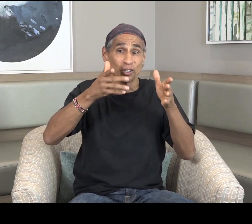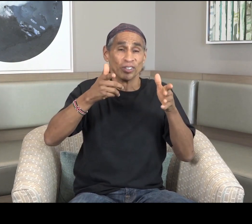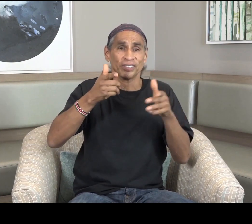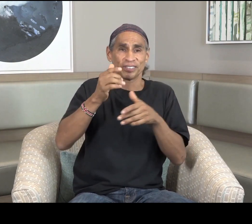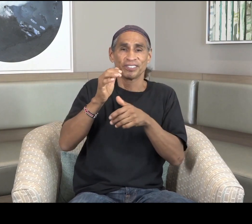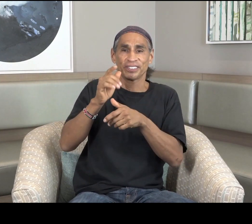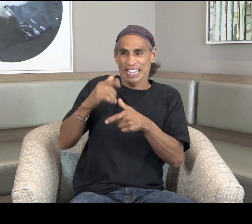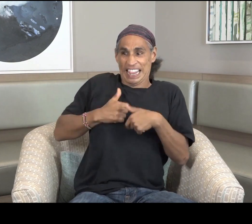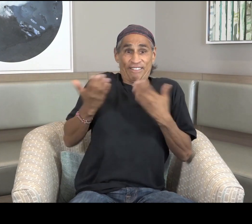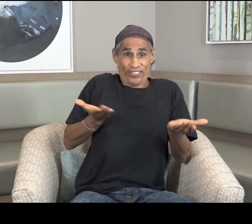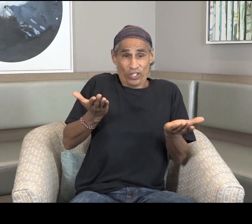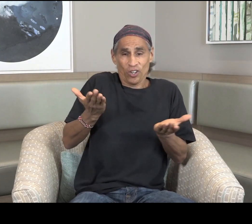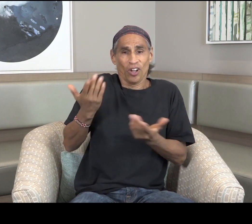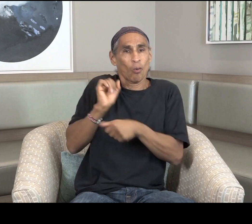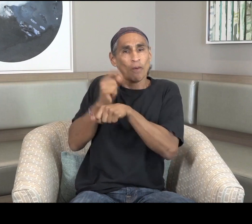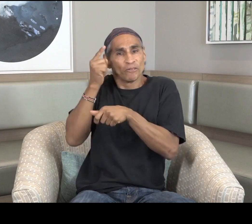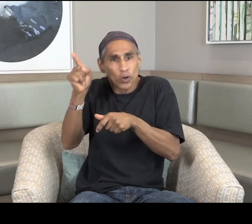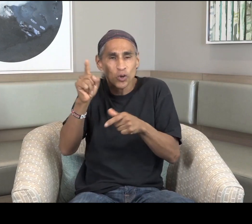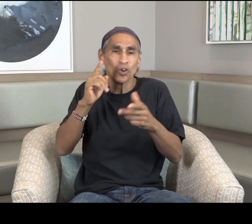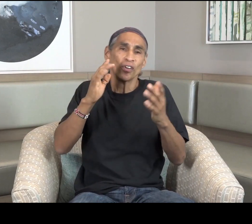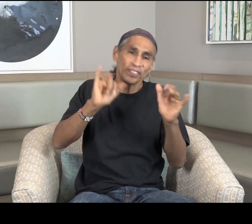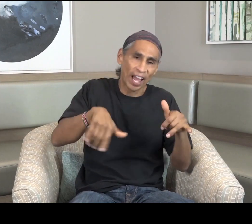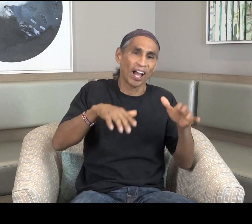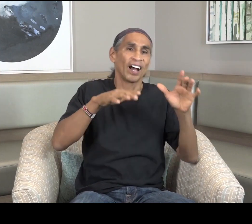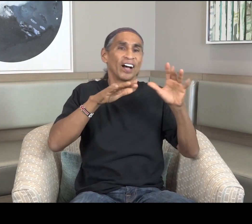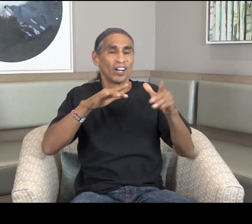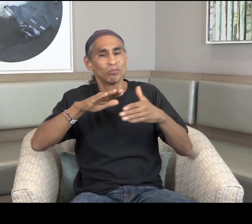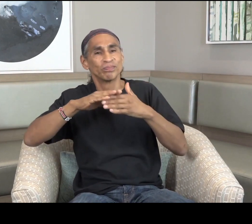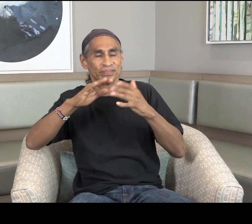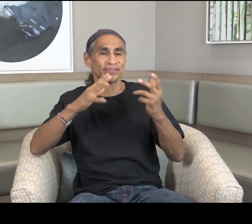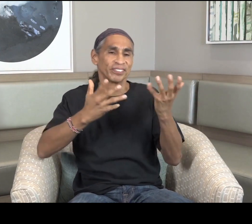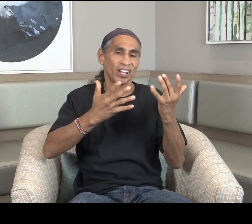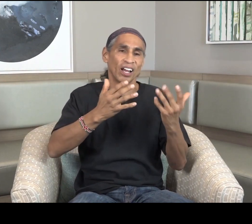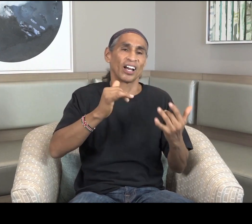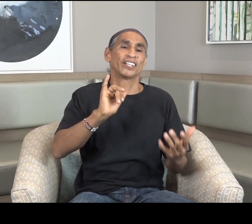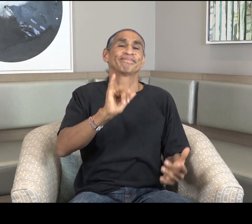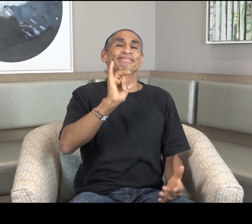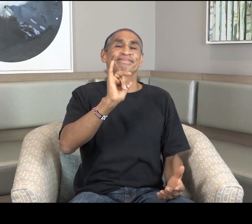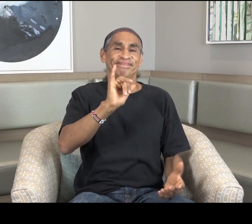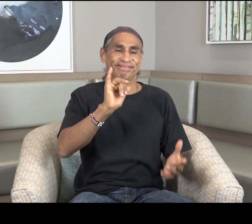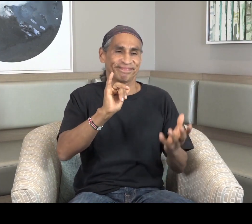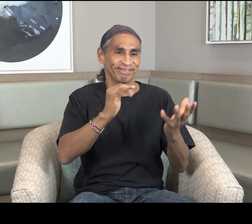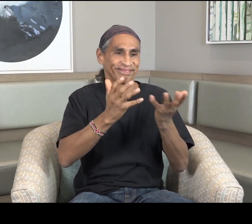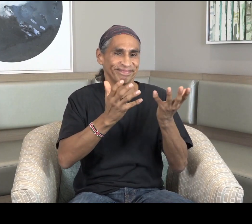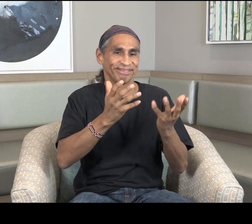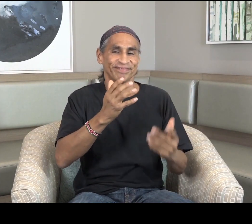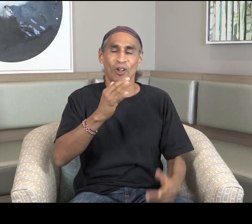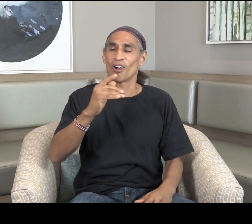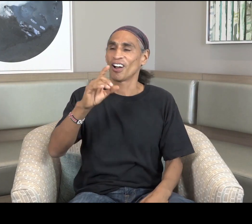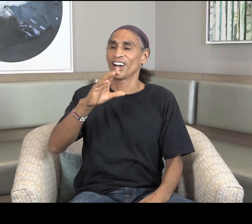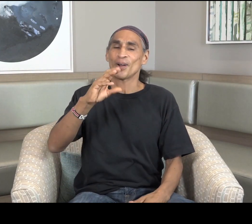to them that my teacher lives here, we came to do some yard work.